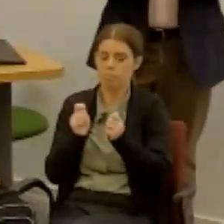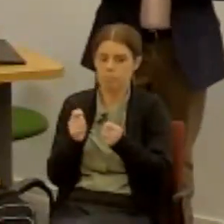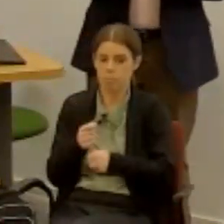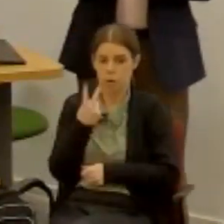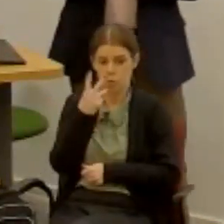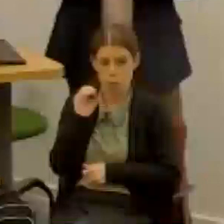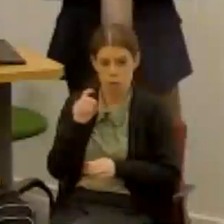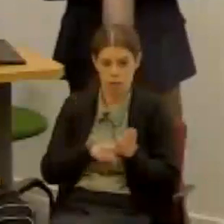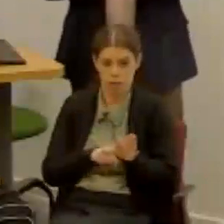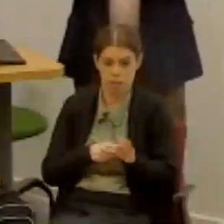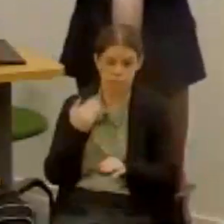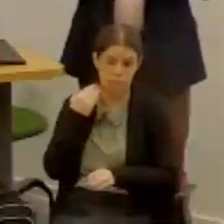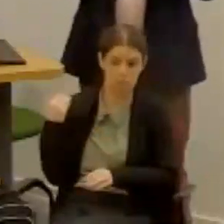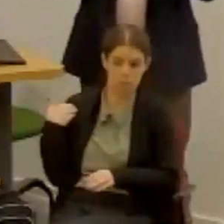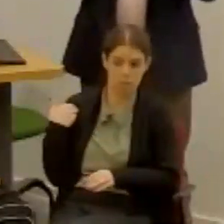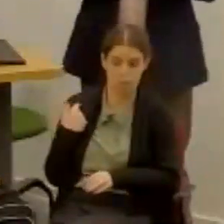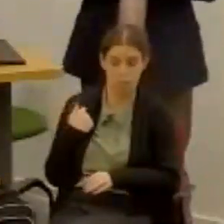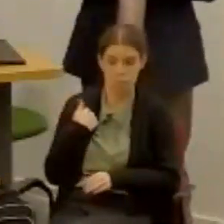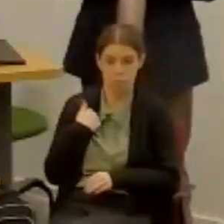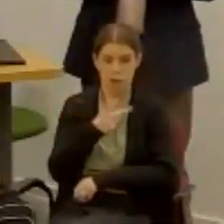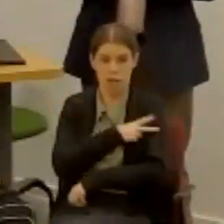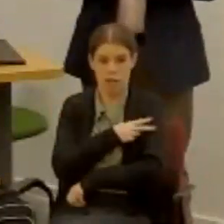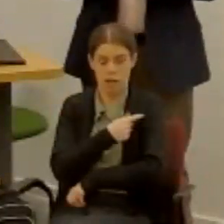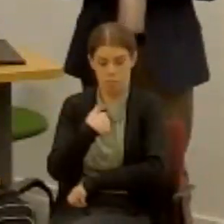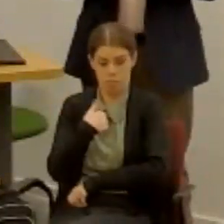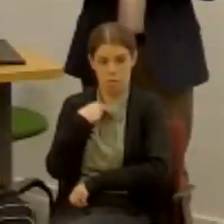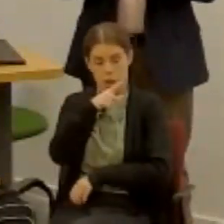In about 20 years ago, when a colleague of mine in Pittsburgh was doing a post-mortem